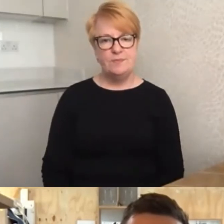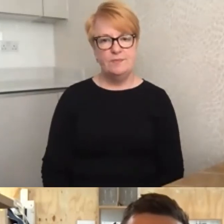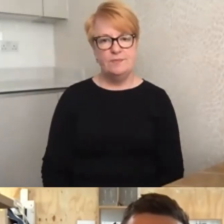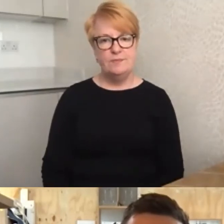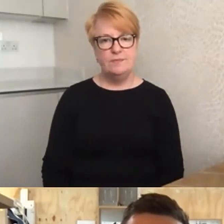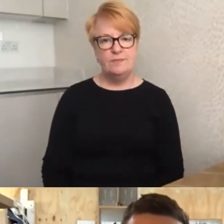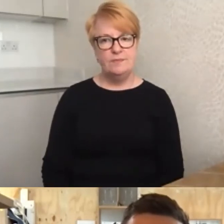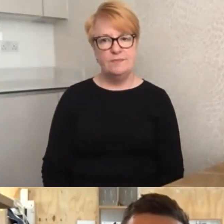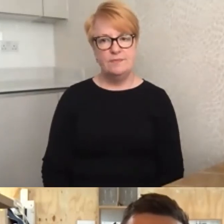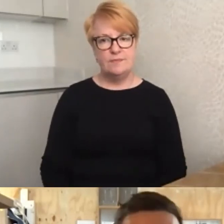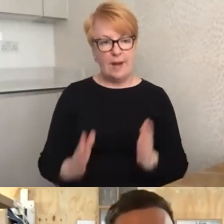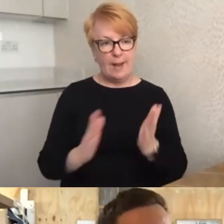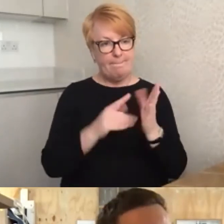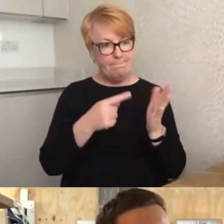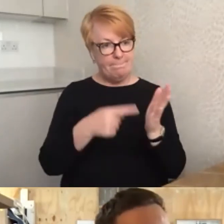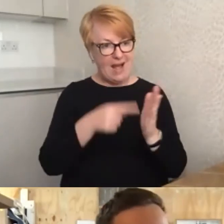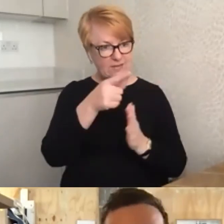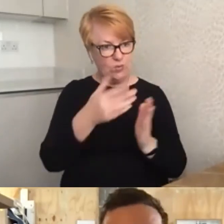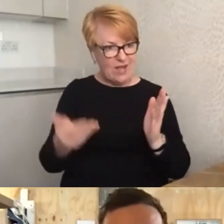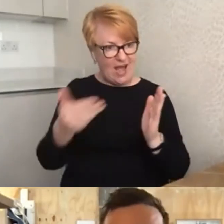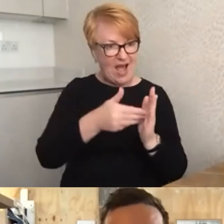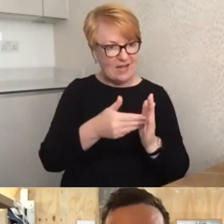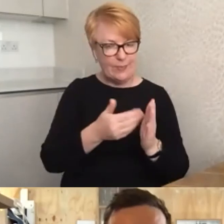about that, which I go on to the next question? >> MAT: I think go to the next question.